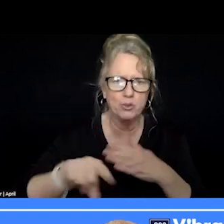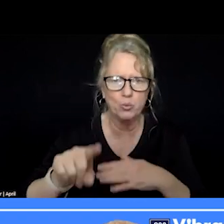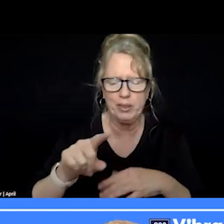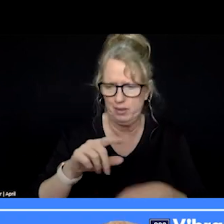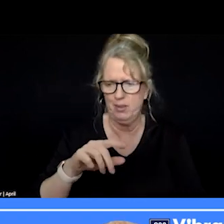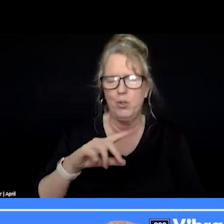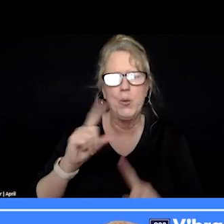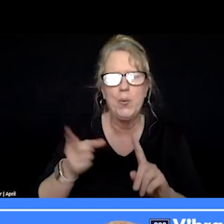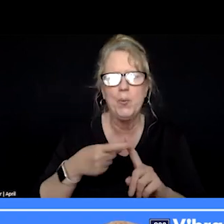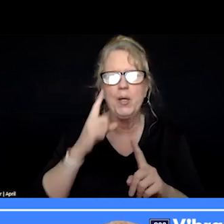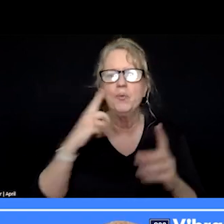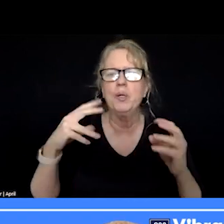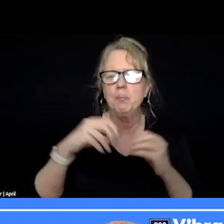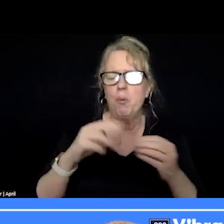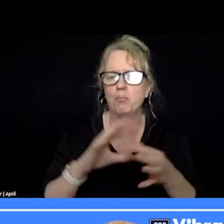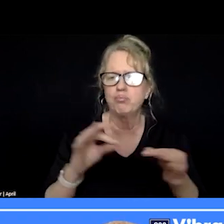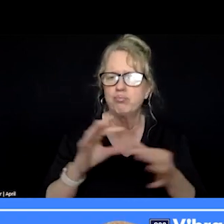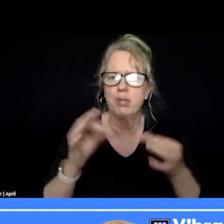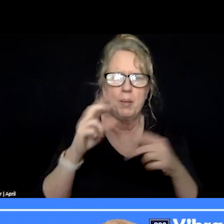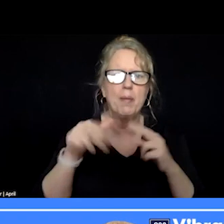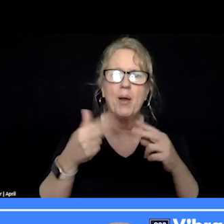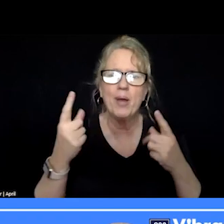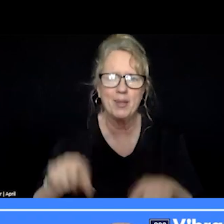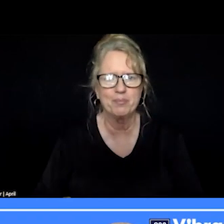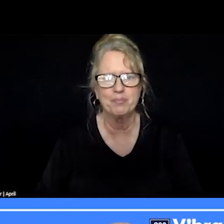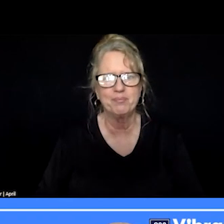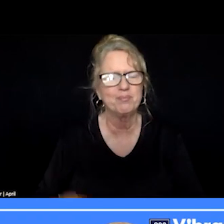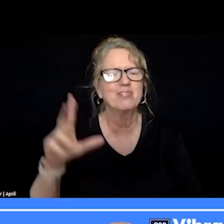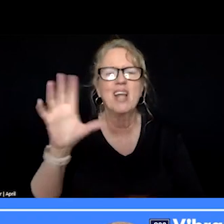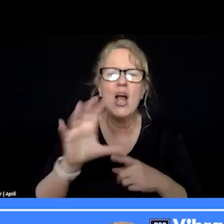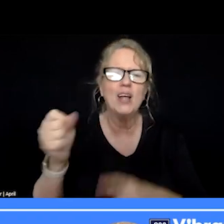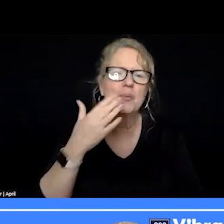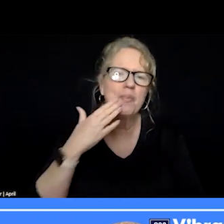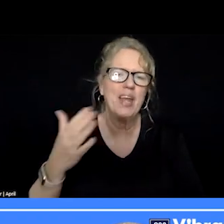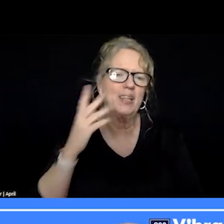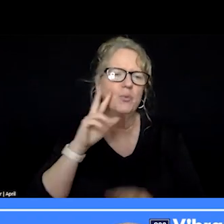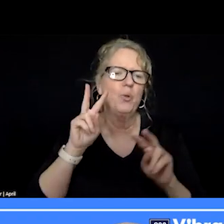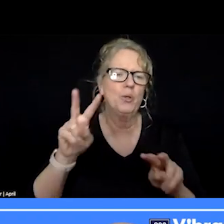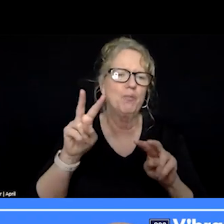BRIEF A LITTLE BIT MORE ABOUT WHAT HAPPENED. AWESOME. THANKS. WE WILL LOOK FORWARD TO THAT.